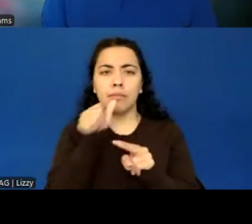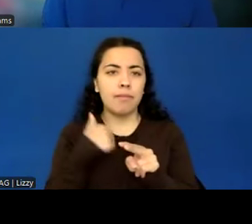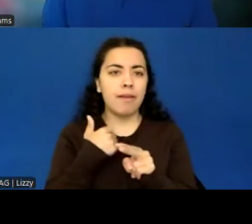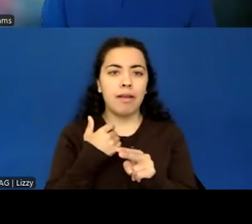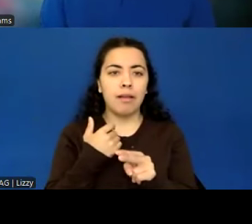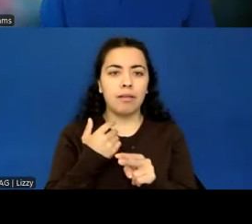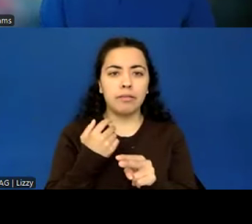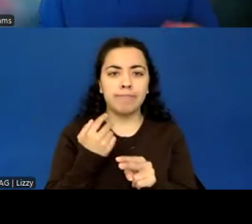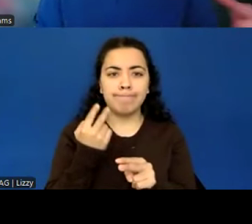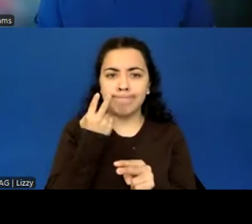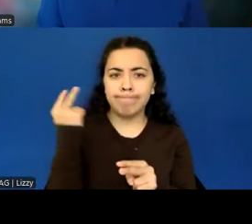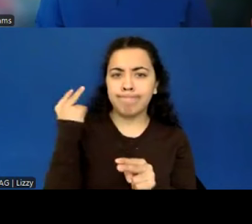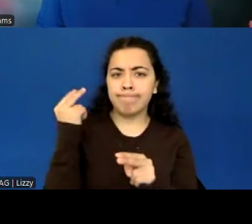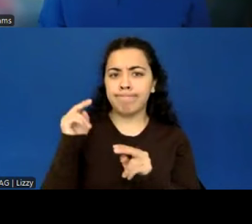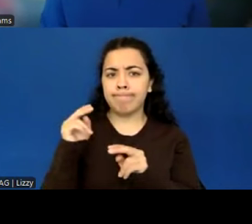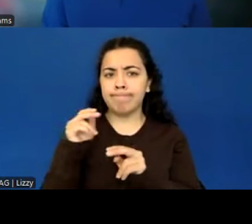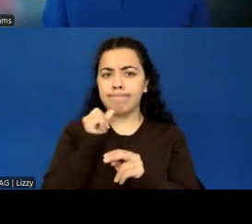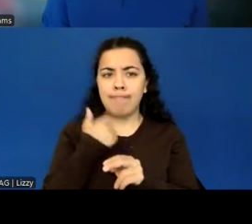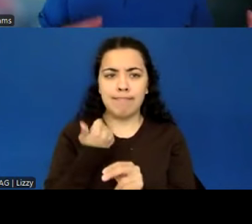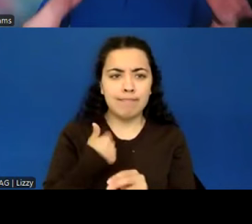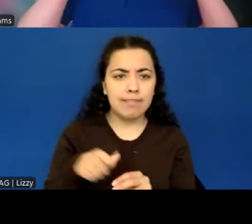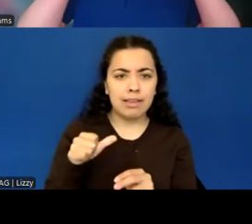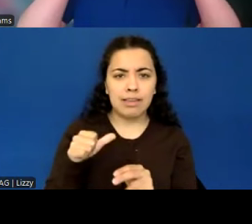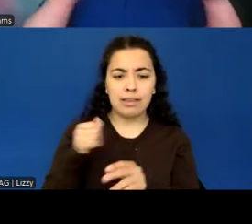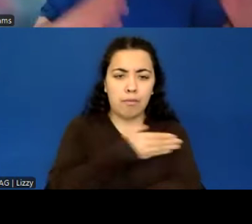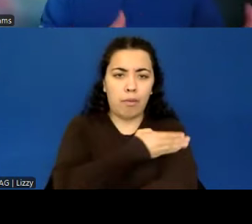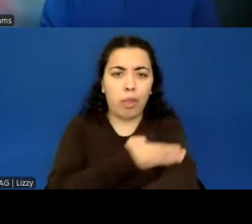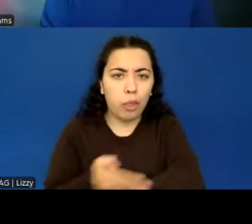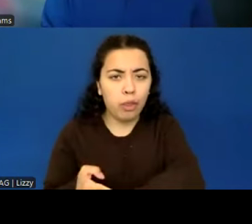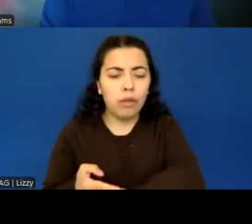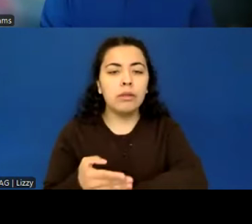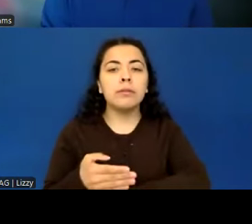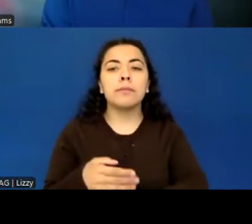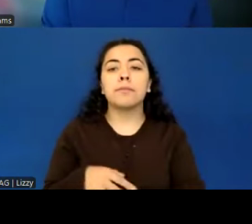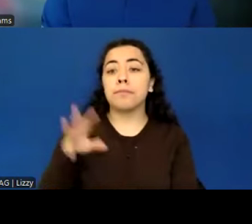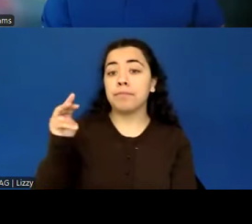happening. You know, Michele had mentioned when he -- in some of his material a moment ago, that